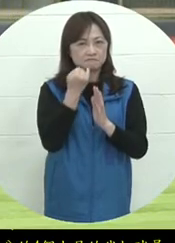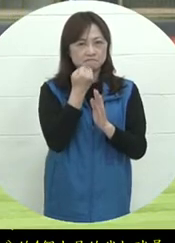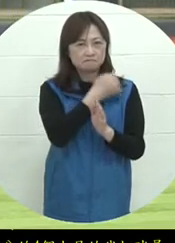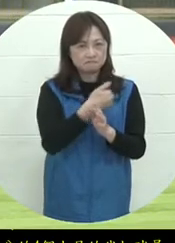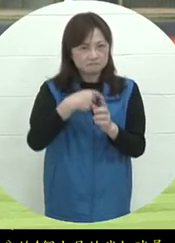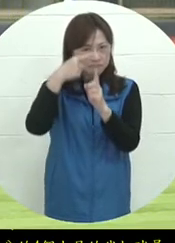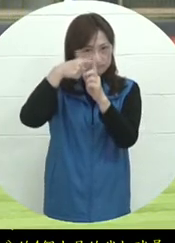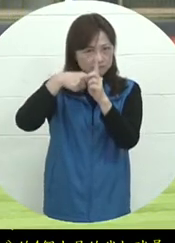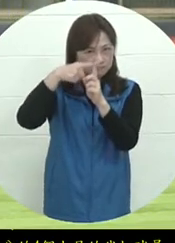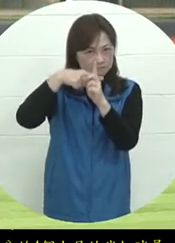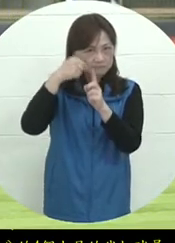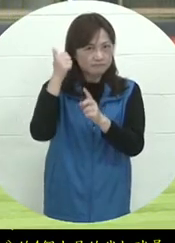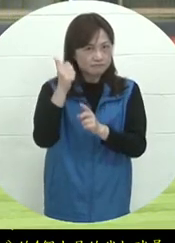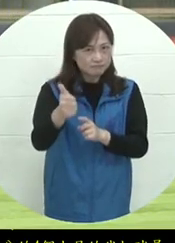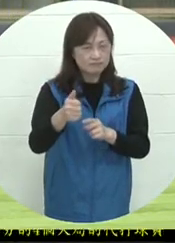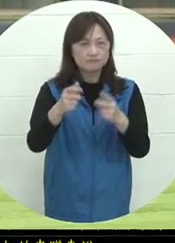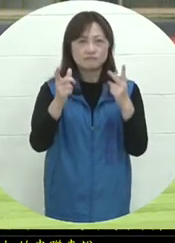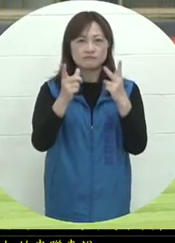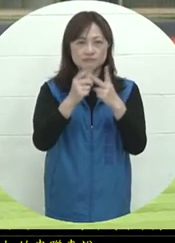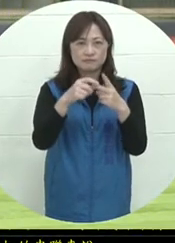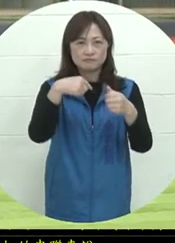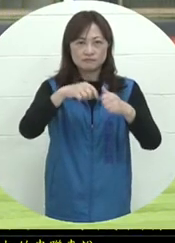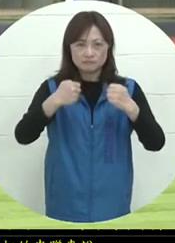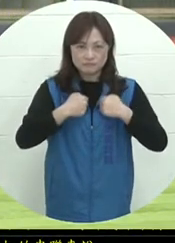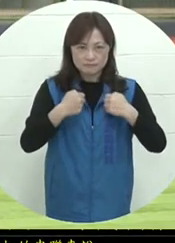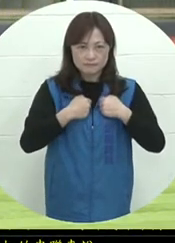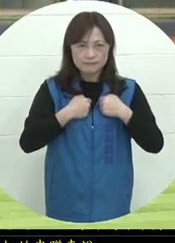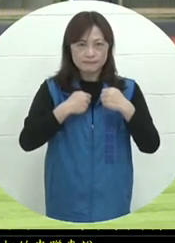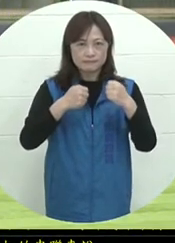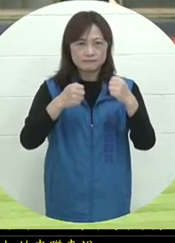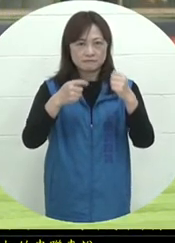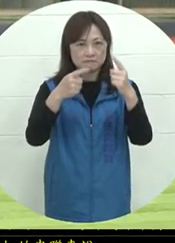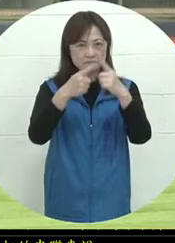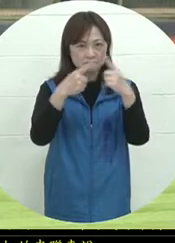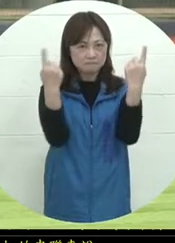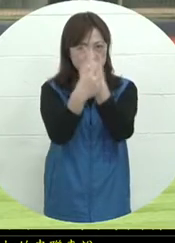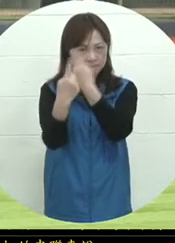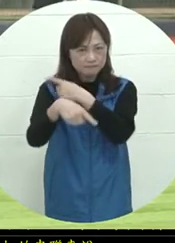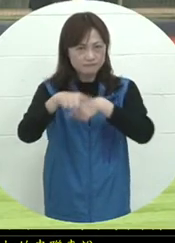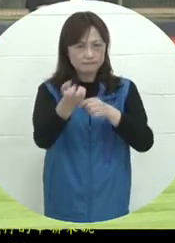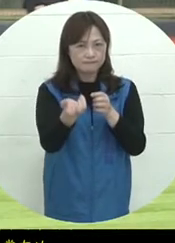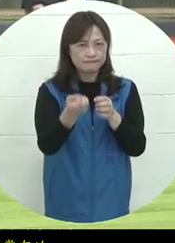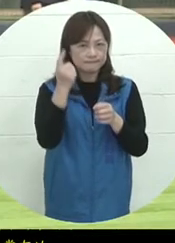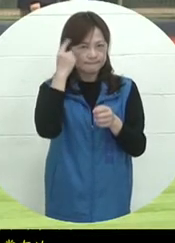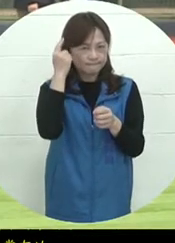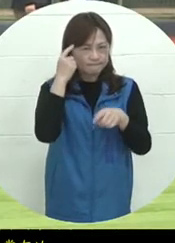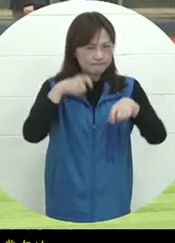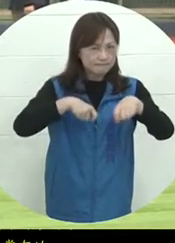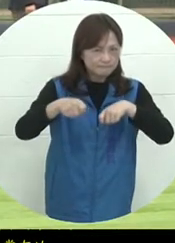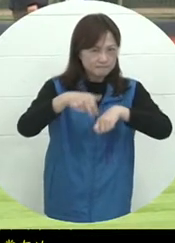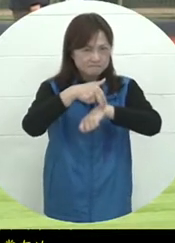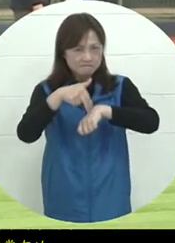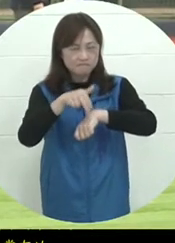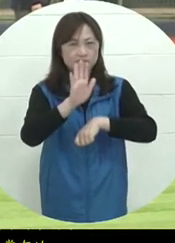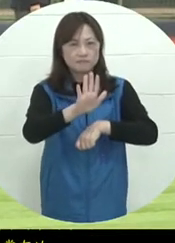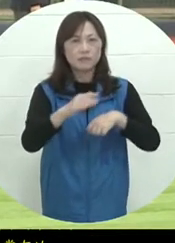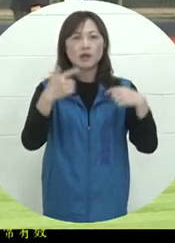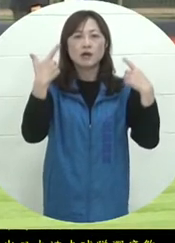maybe this is planned in terms of the coaching and player schedule. Yesterday , some players who were originally scheduled to play today were allowed to play